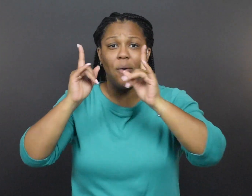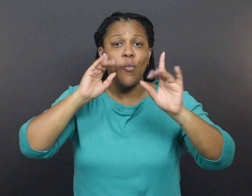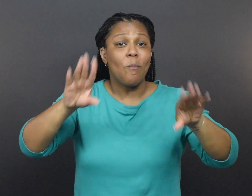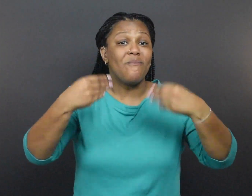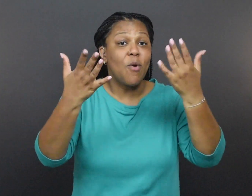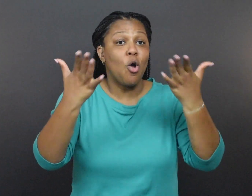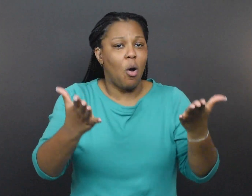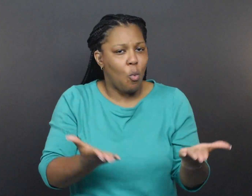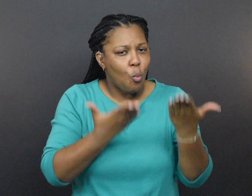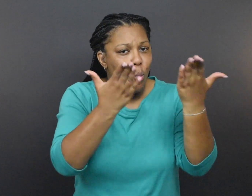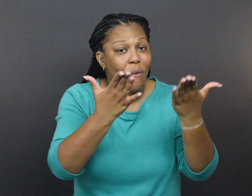families. o